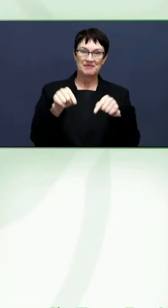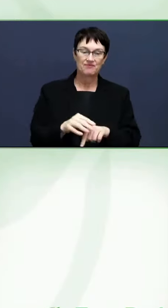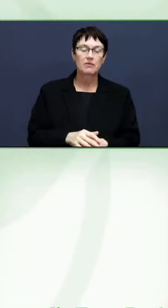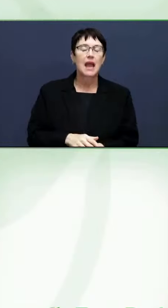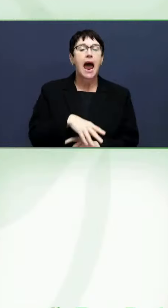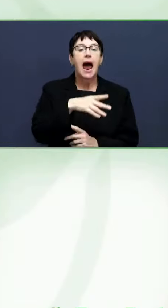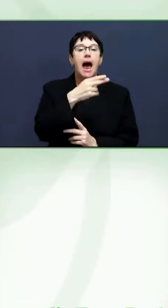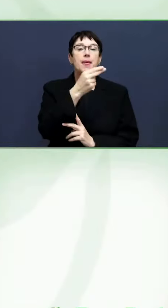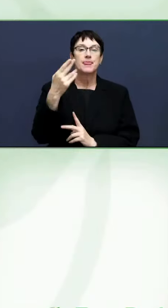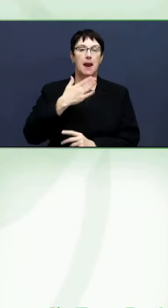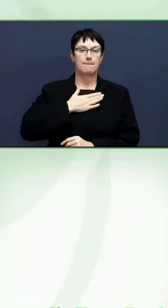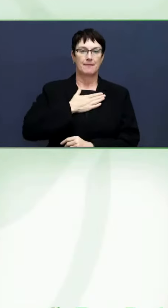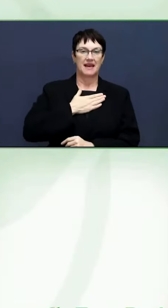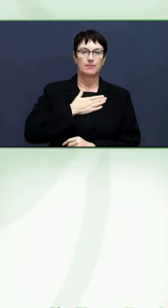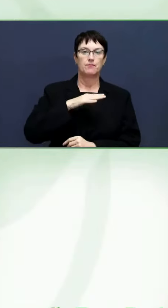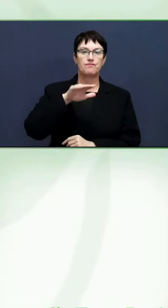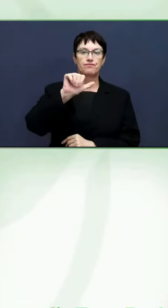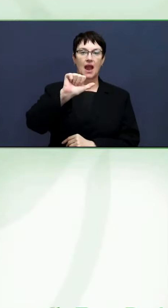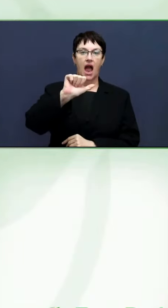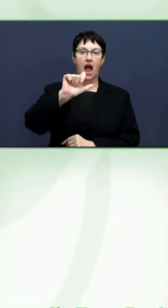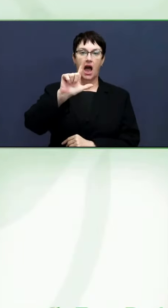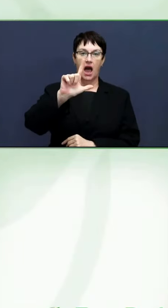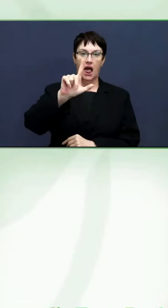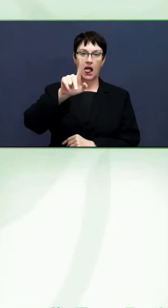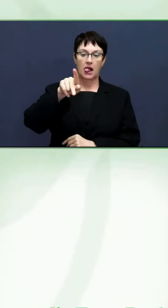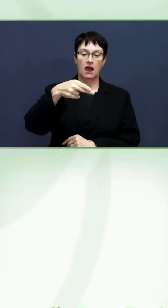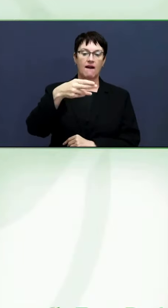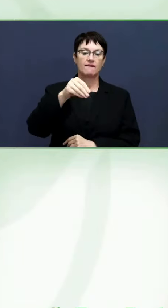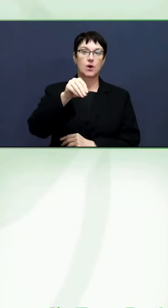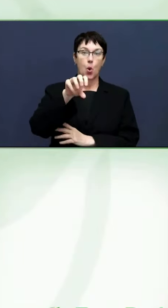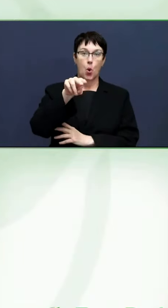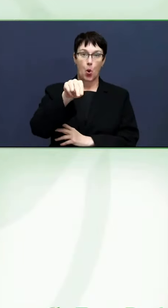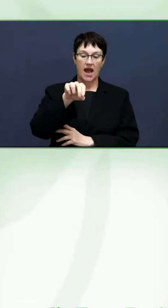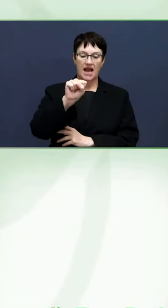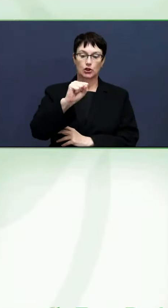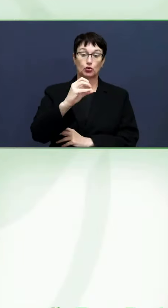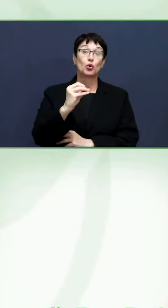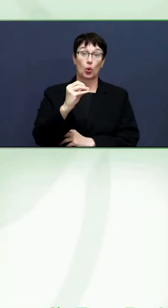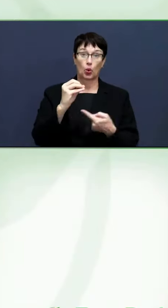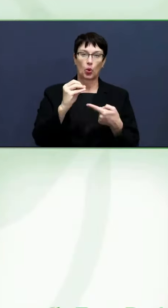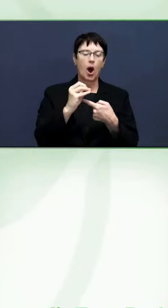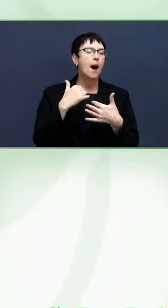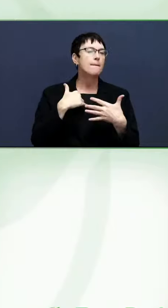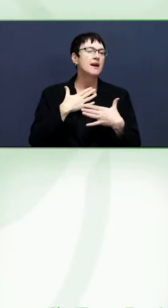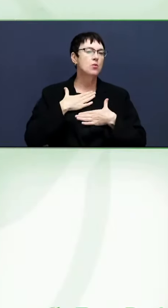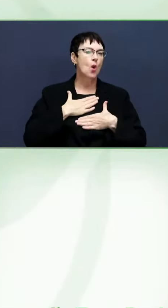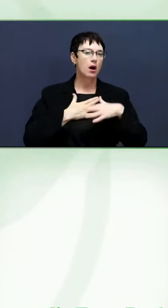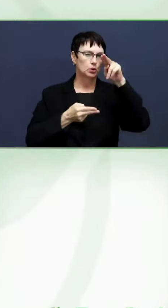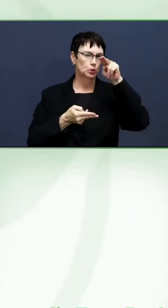I would be very short, very brief, but I want to give you a message, and I hope you will